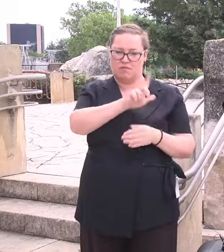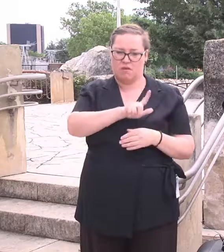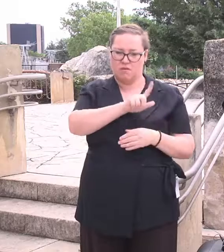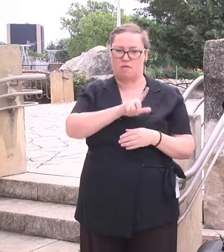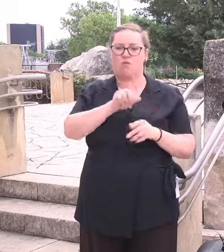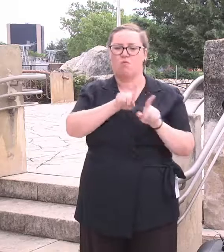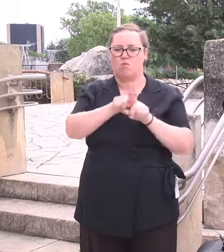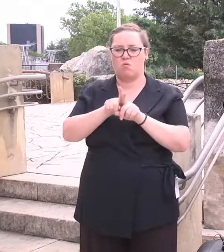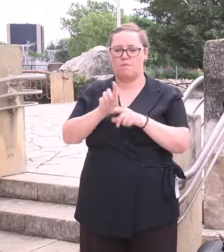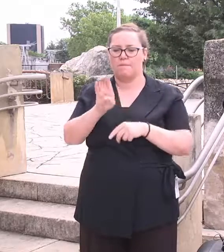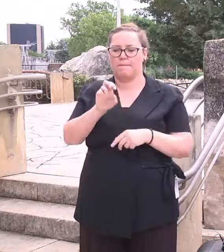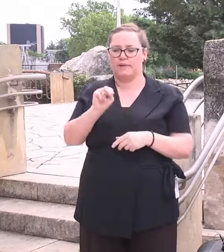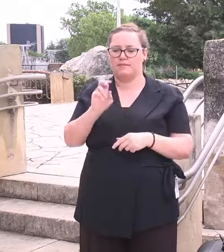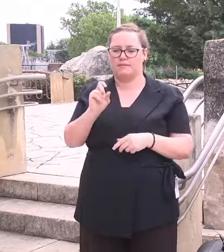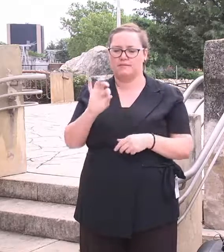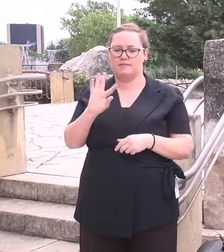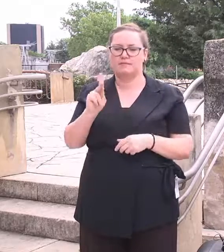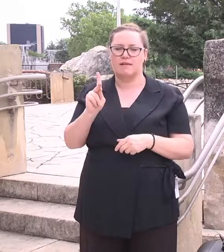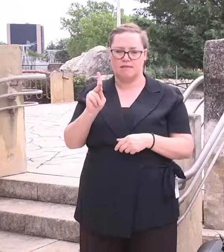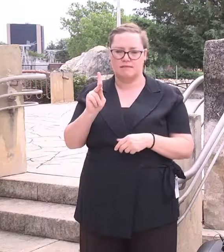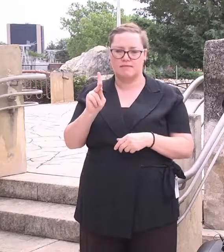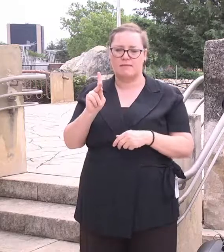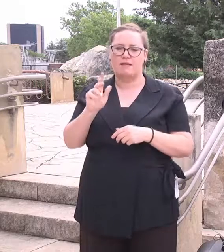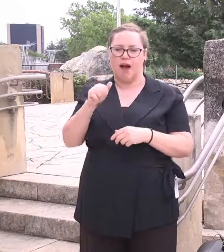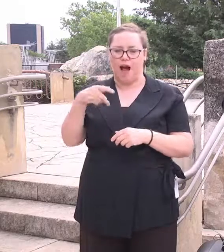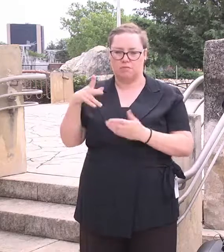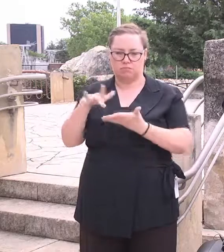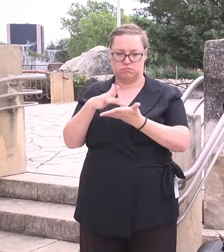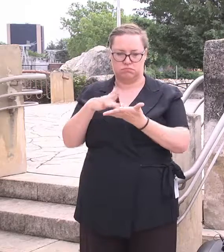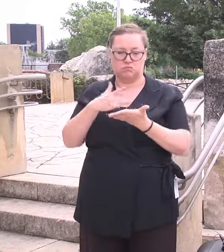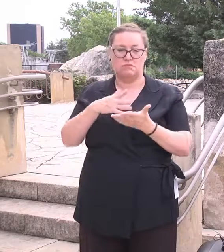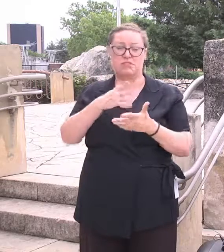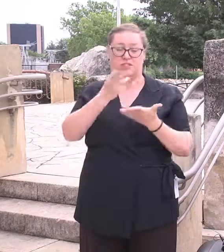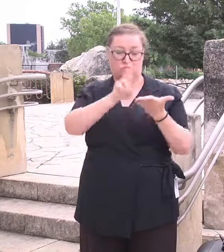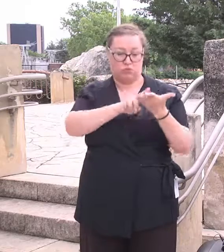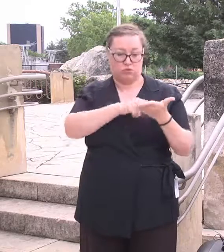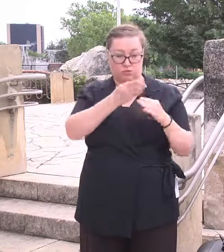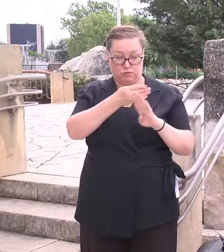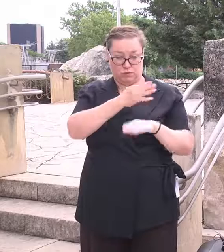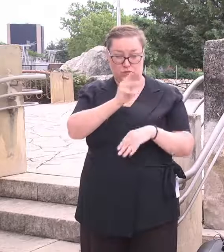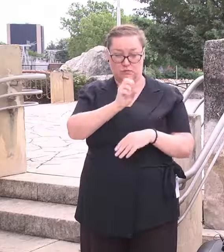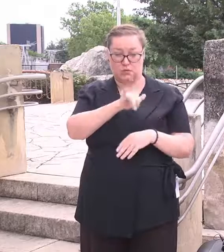who register by the end of the day on Thursday May 23rd will be entered in a drawing for two